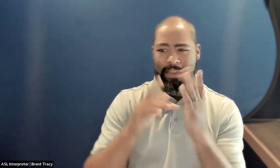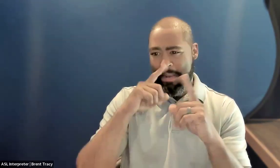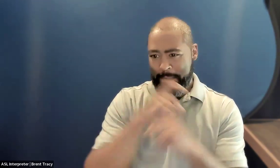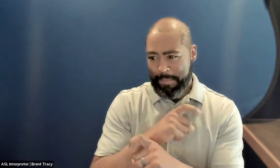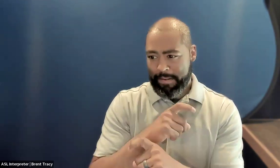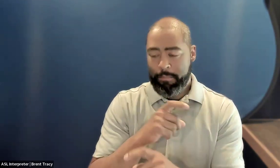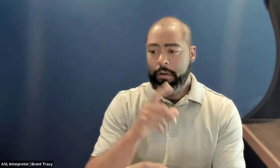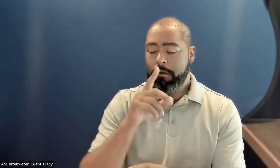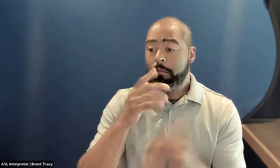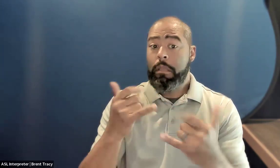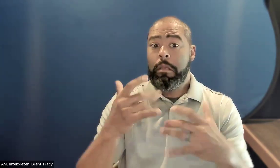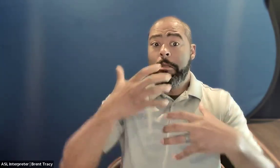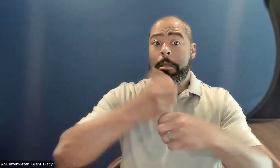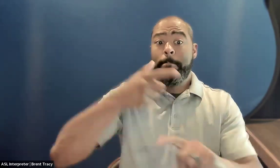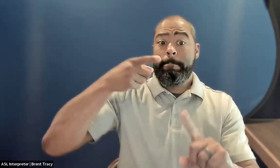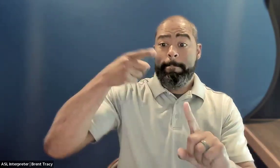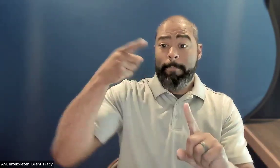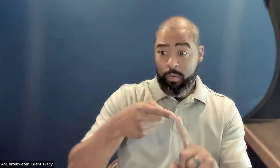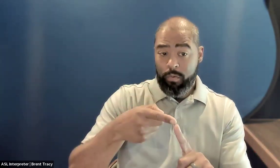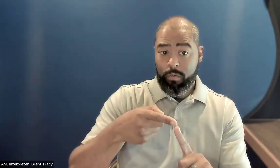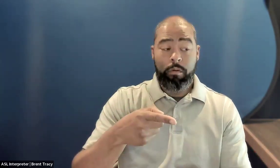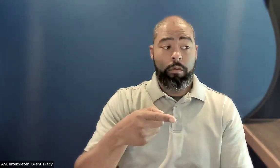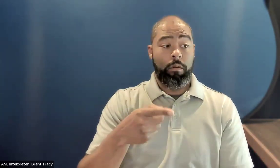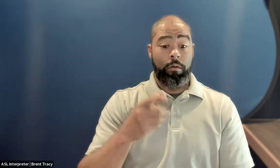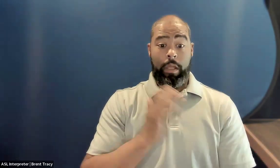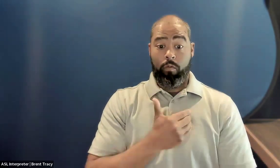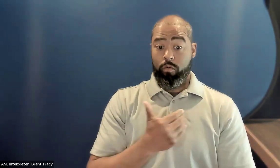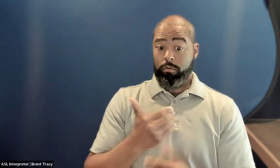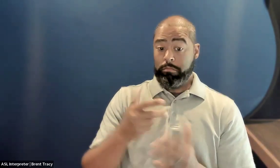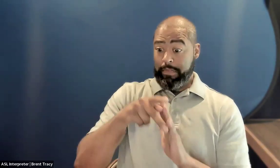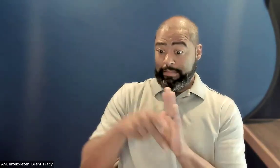change as largely continuing what we have been doing already since 2010.